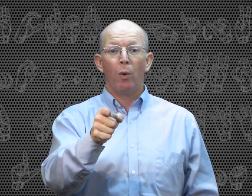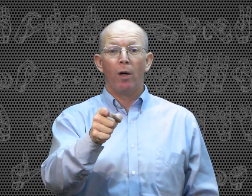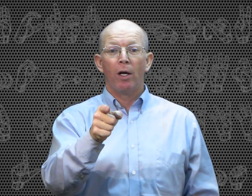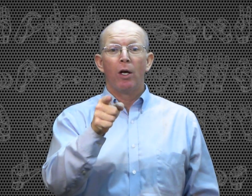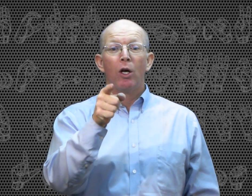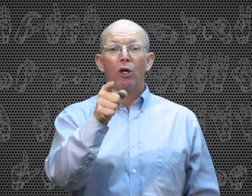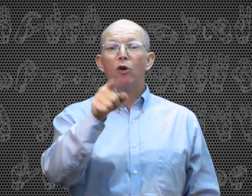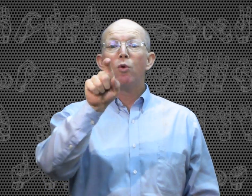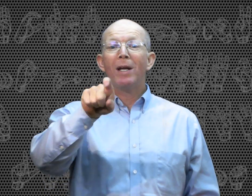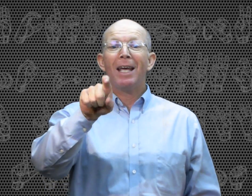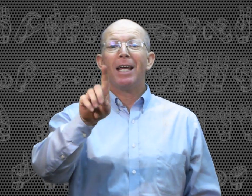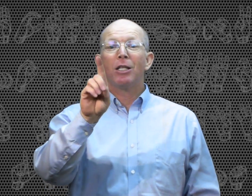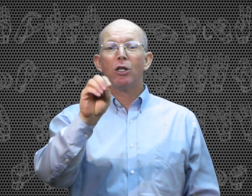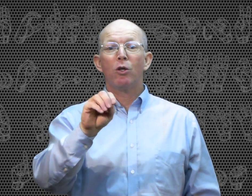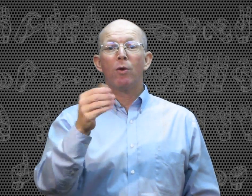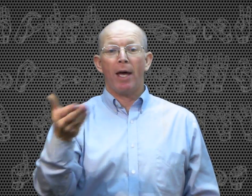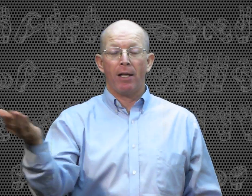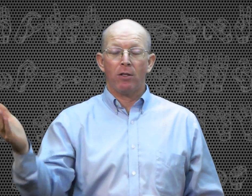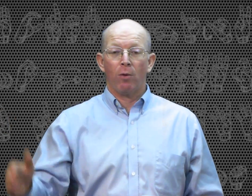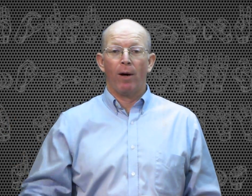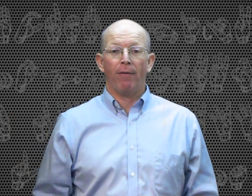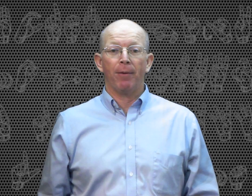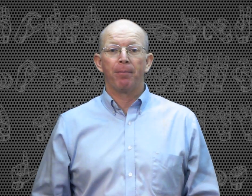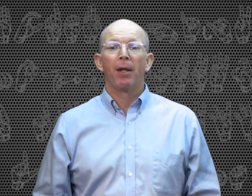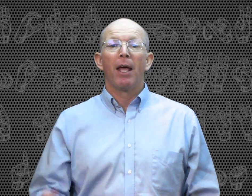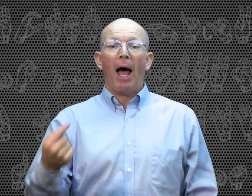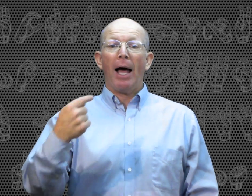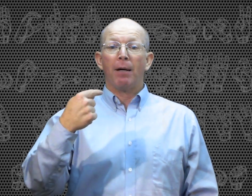YOU. YOU need to do this...or whatever.